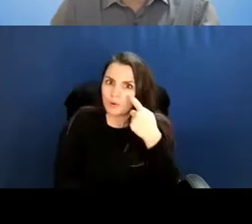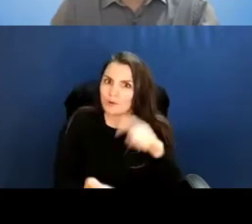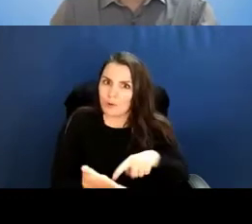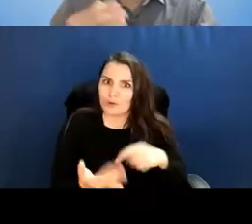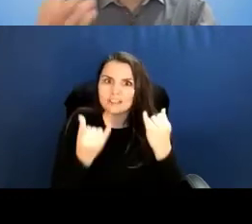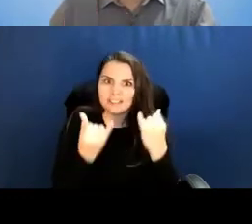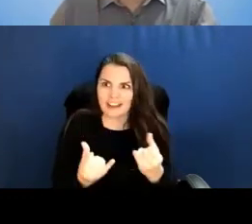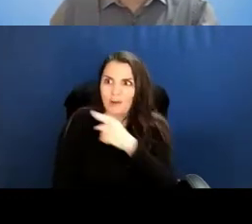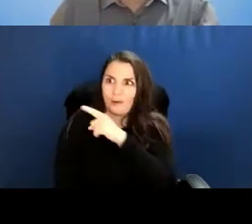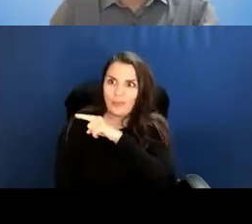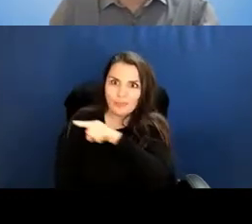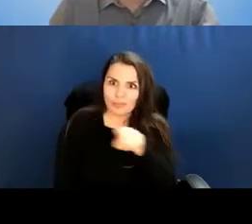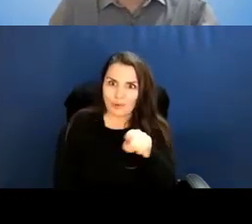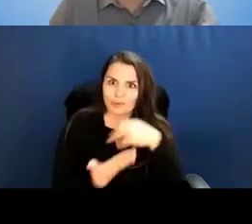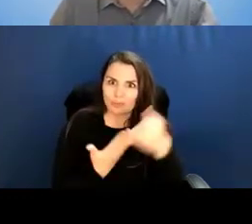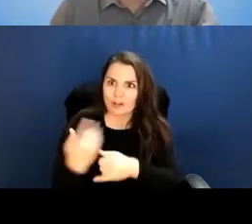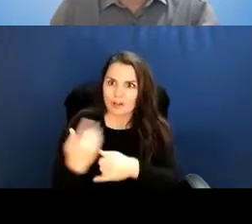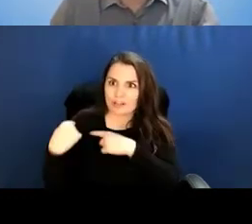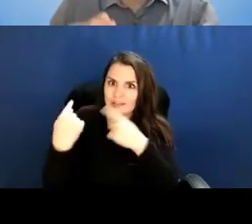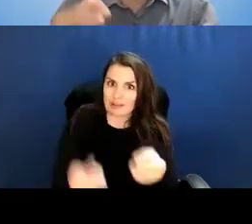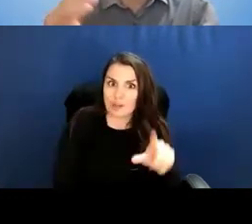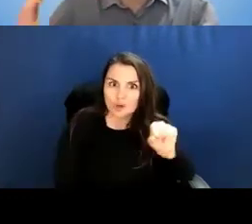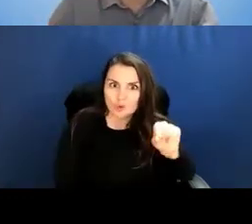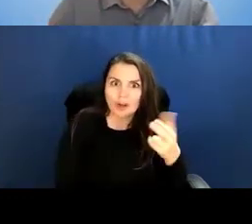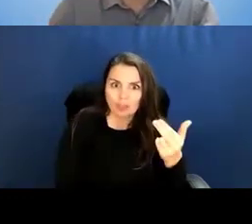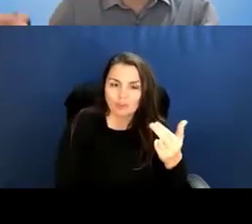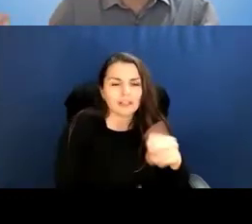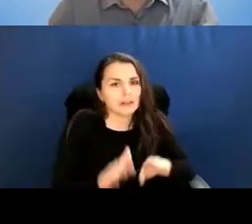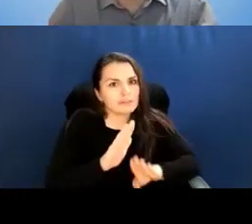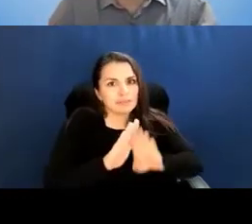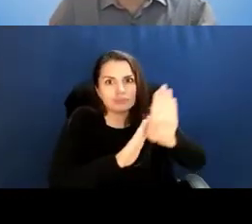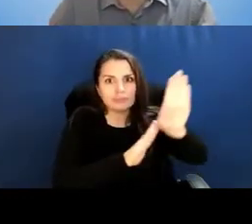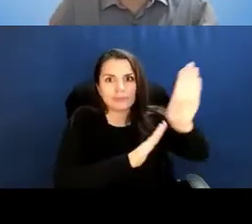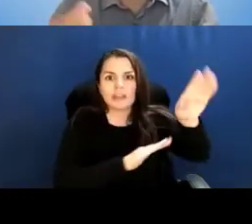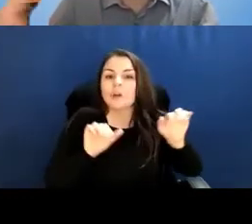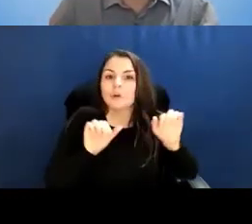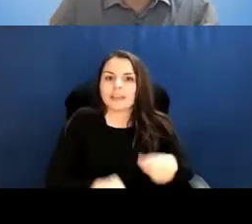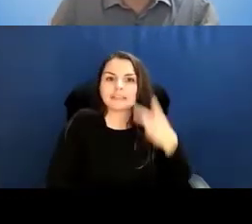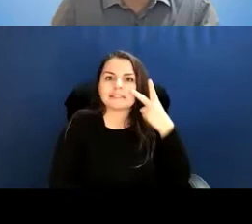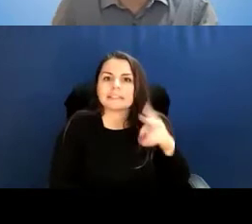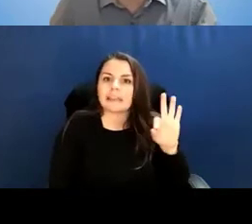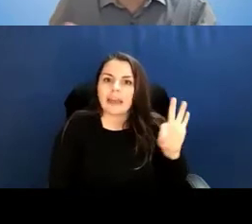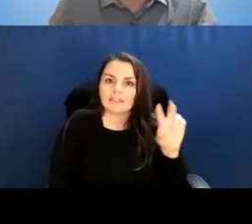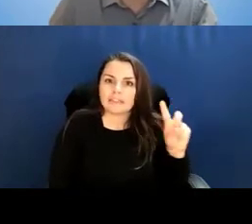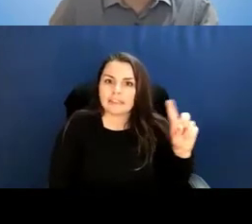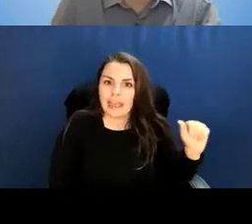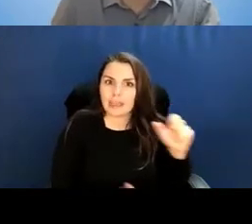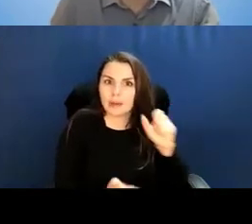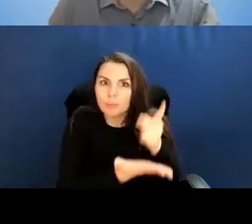so we are tracking patient impact, as well. We are looking at the FDA approvals and how many of them are in the market and how many are commercialized,